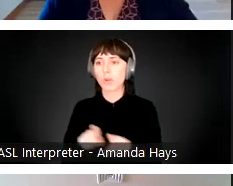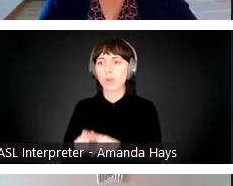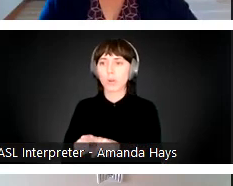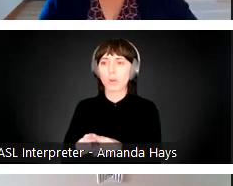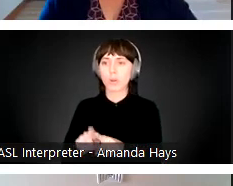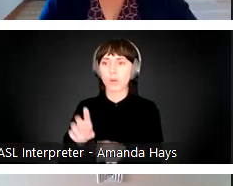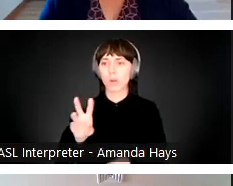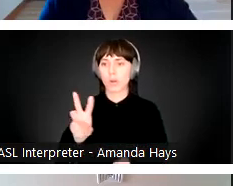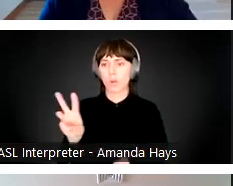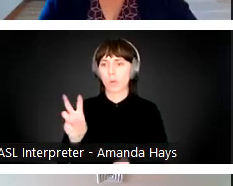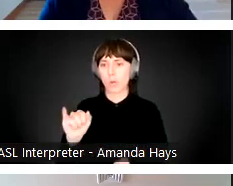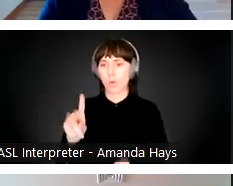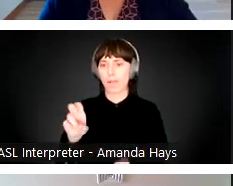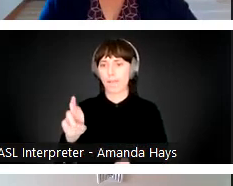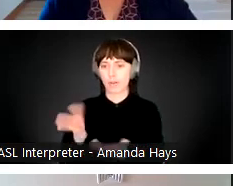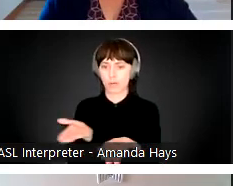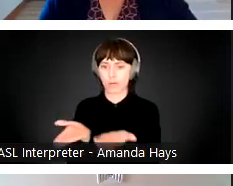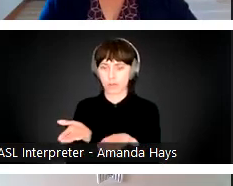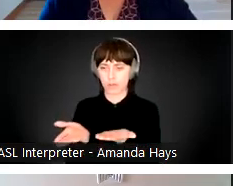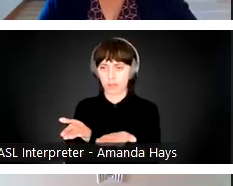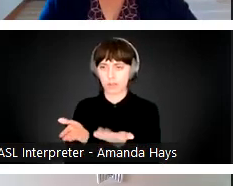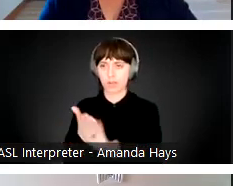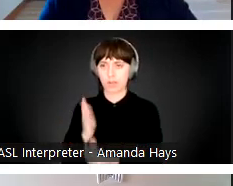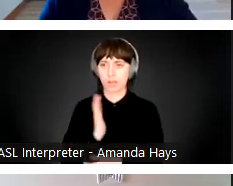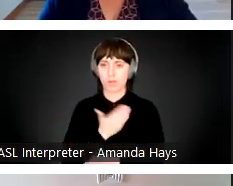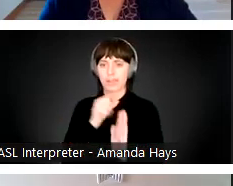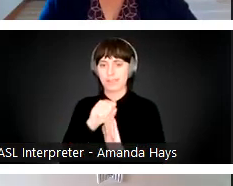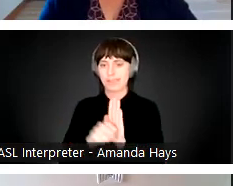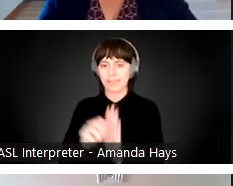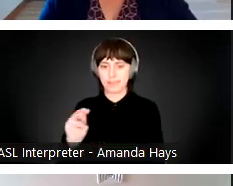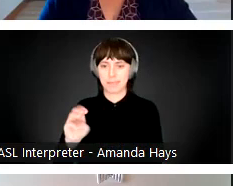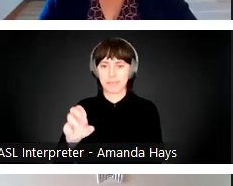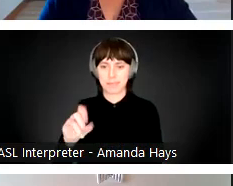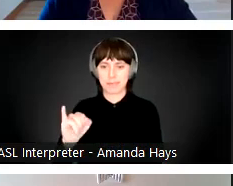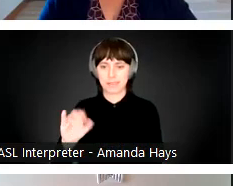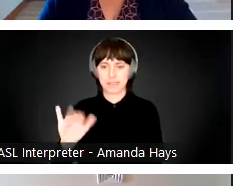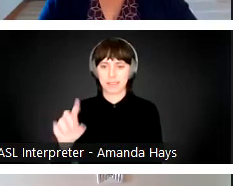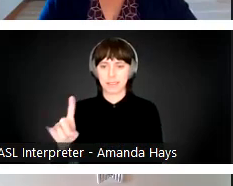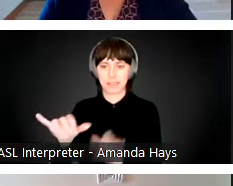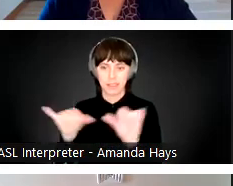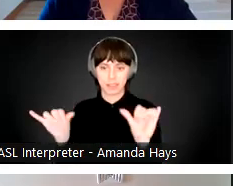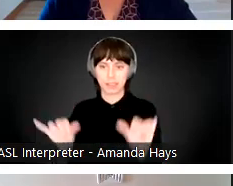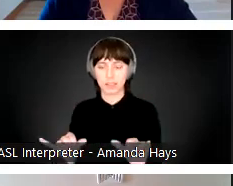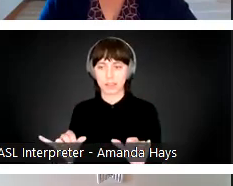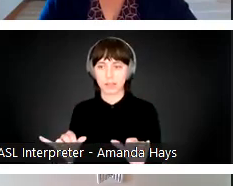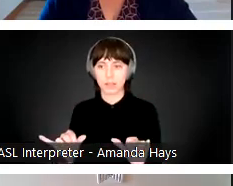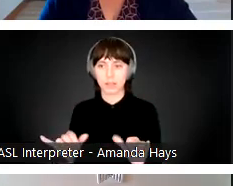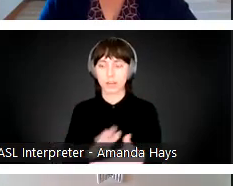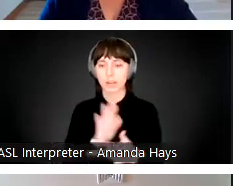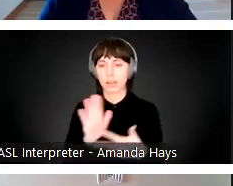services, that's through our state's Medicaid system.